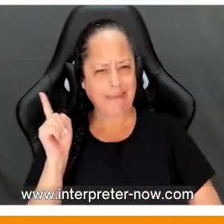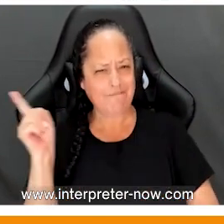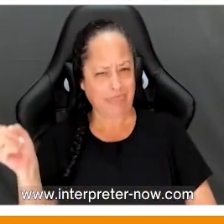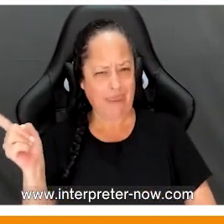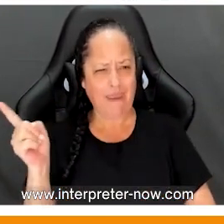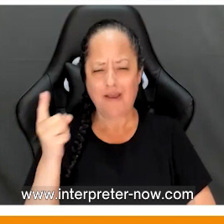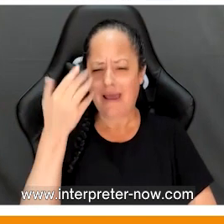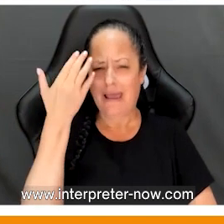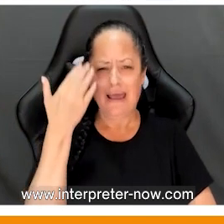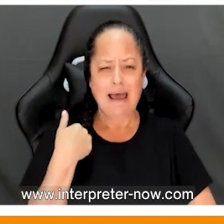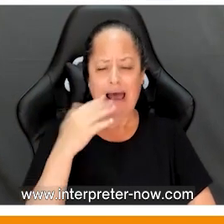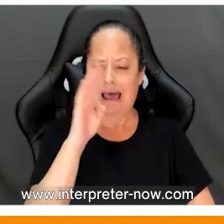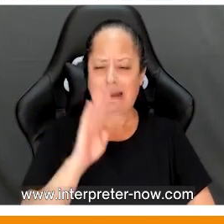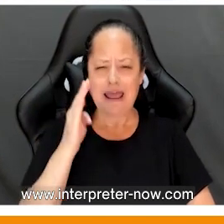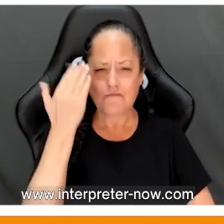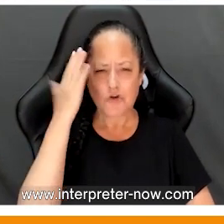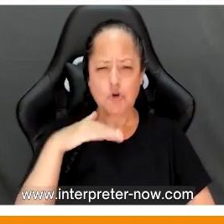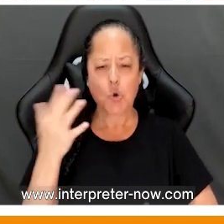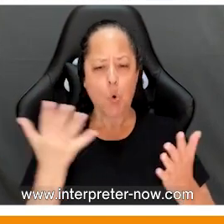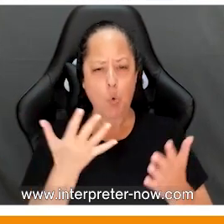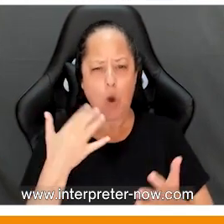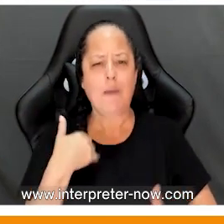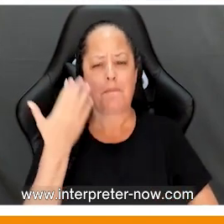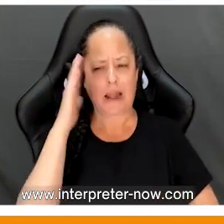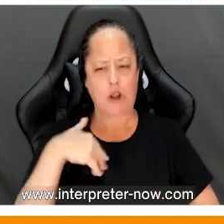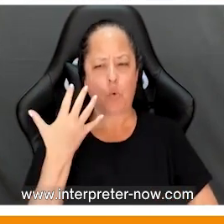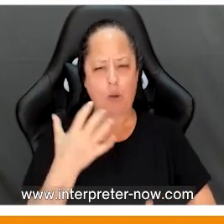So I never really knew what I wanted to do growing up, but I knew I wanted to make money,